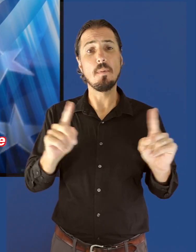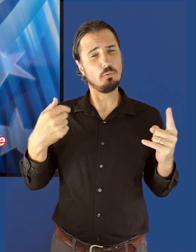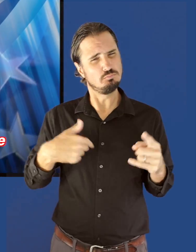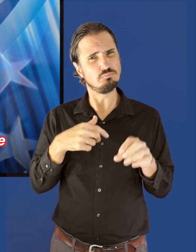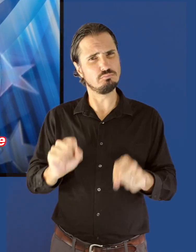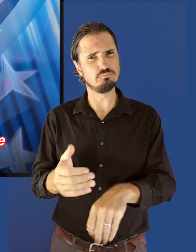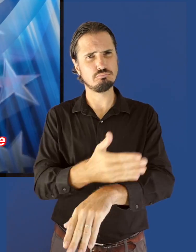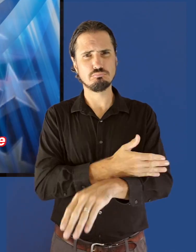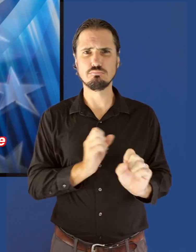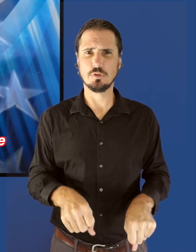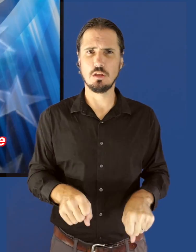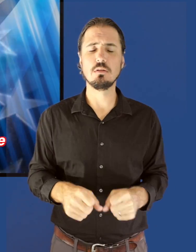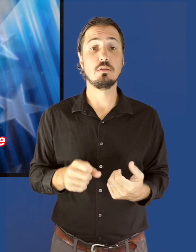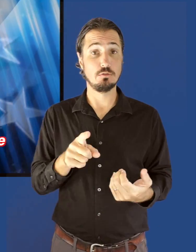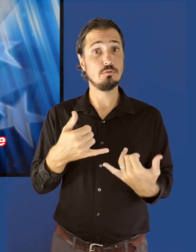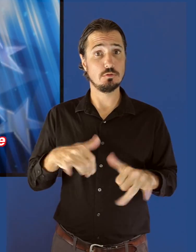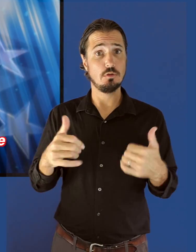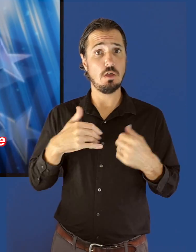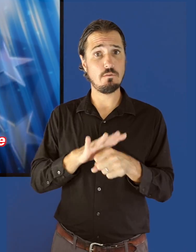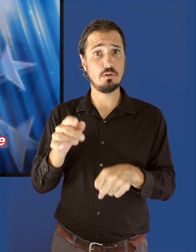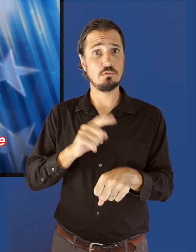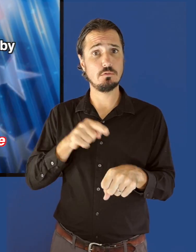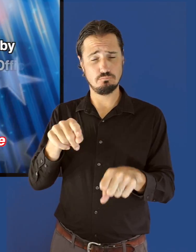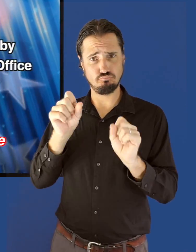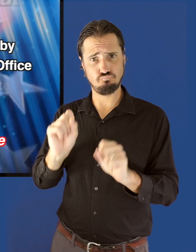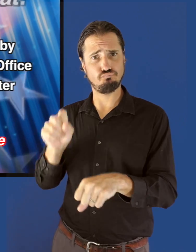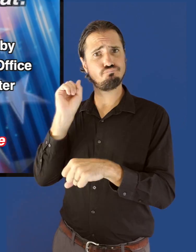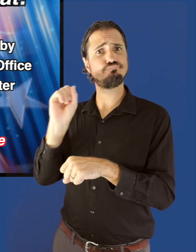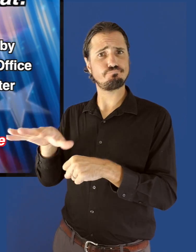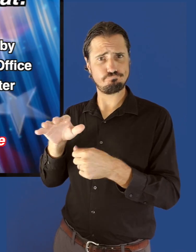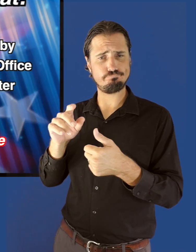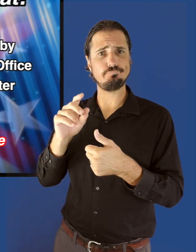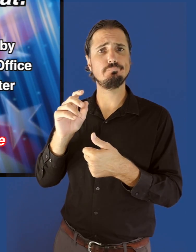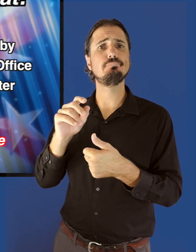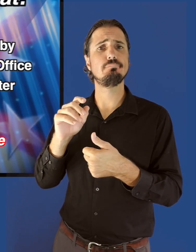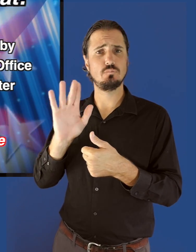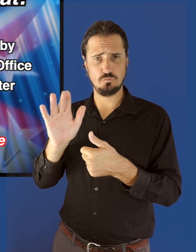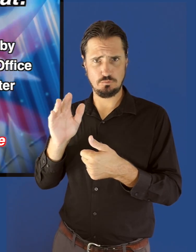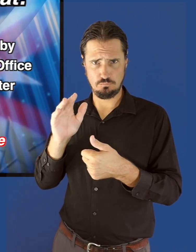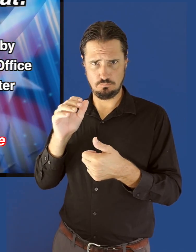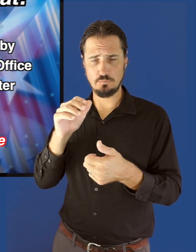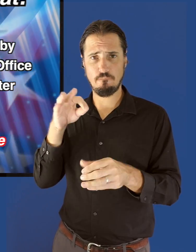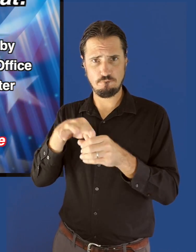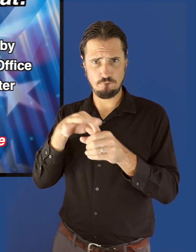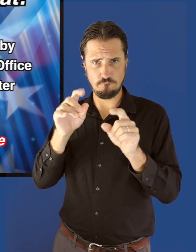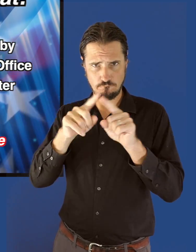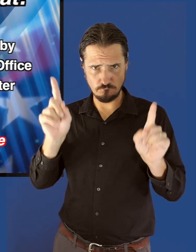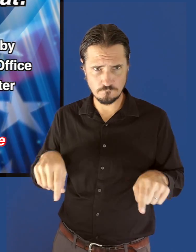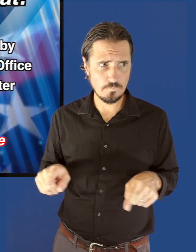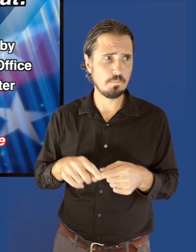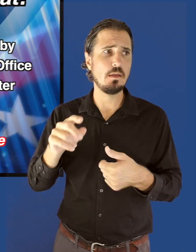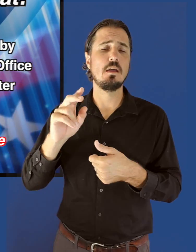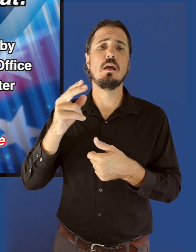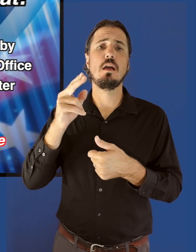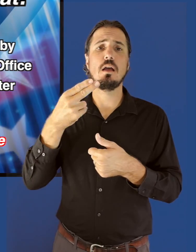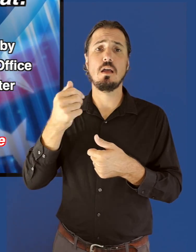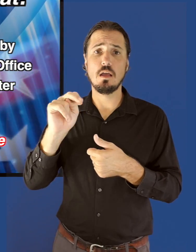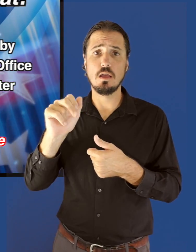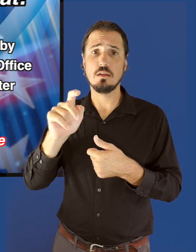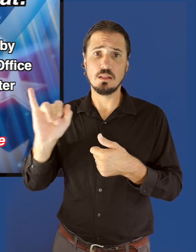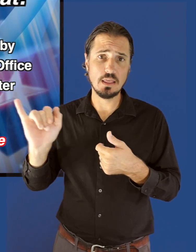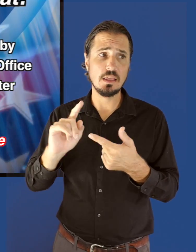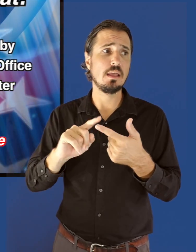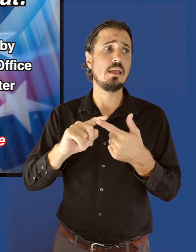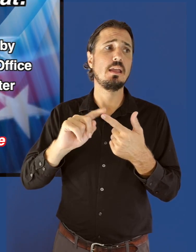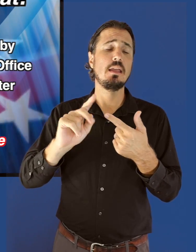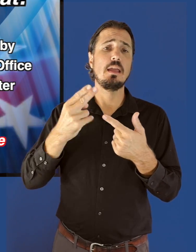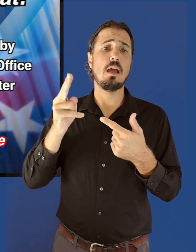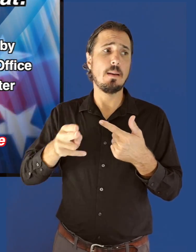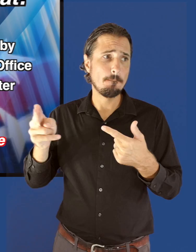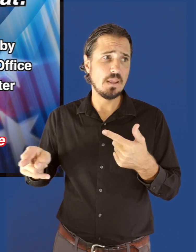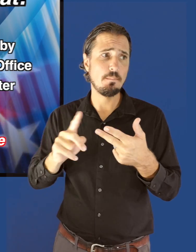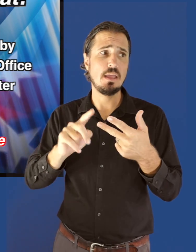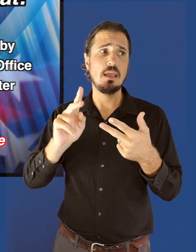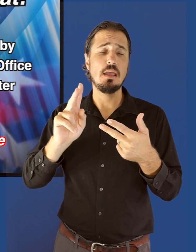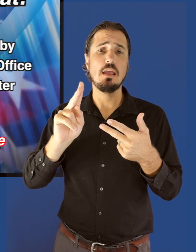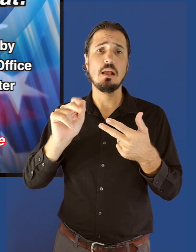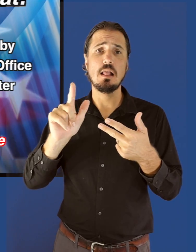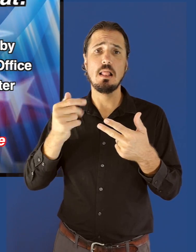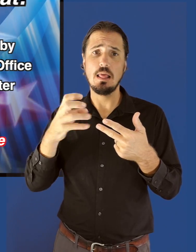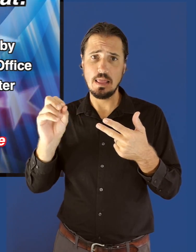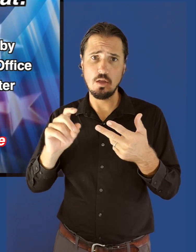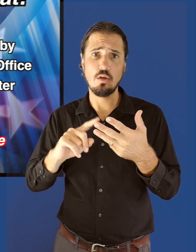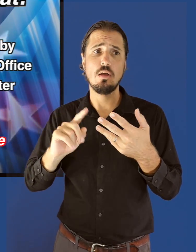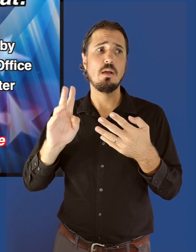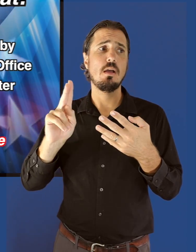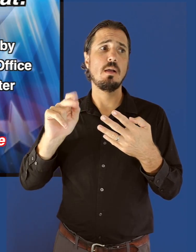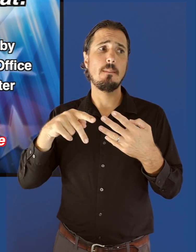There’s still time to drop off your ballot at one of the Primary Election drop boxes at the Hanalei, Kapaa, Kalaheo and Hanapepe Fire Stations. You can also return ballots at the Pi’ikoi Building